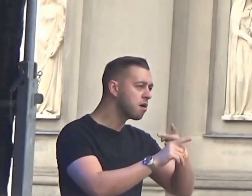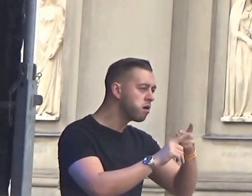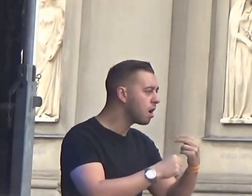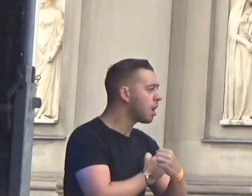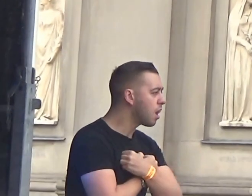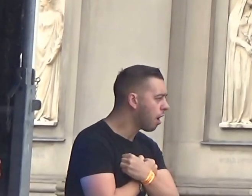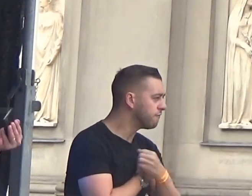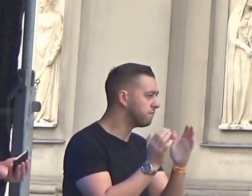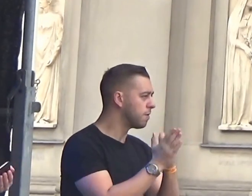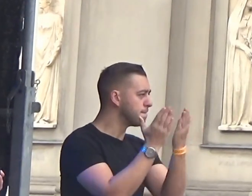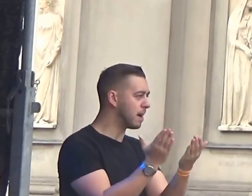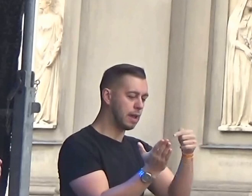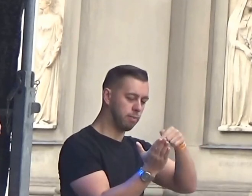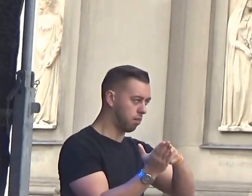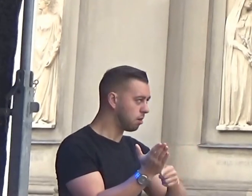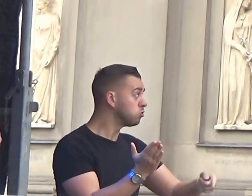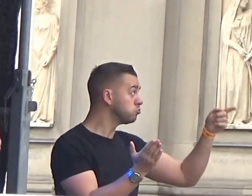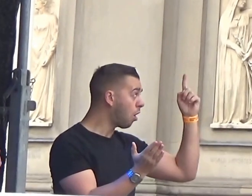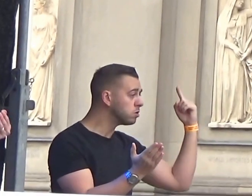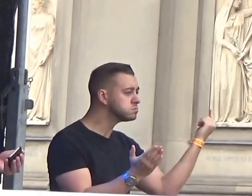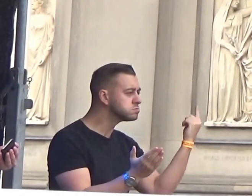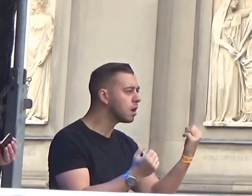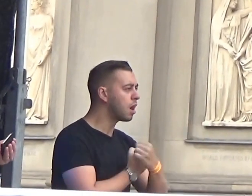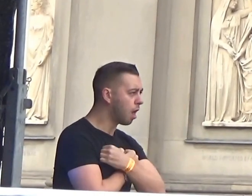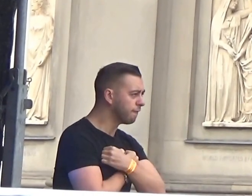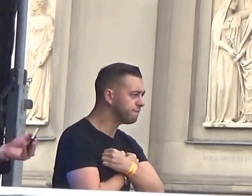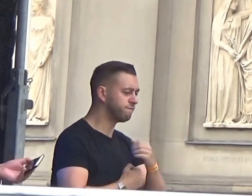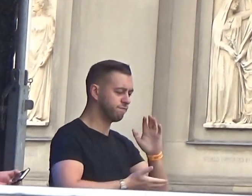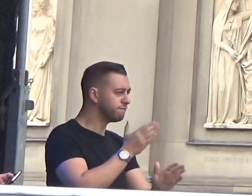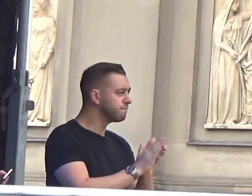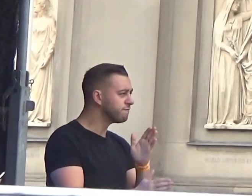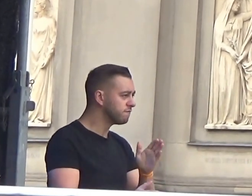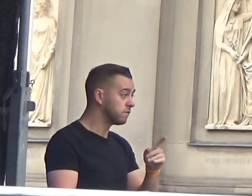says God is love. Love is love, not fade away.